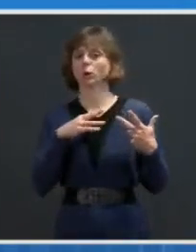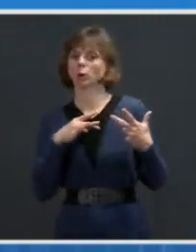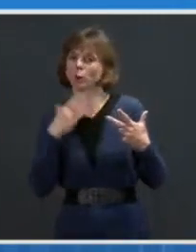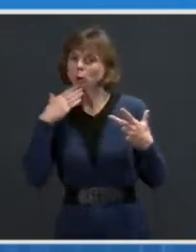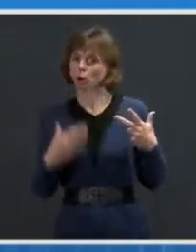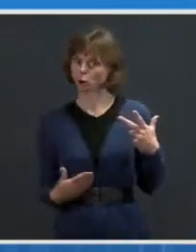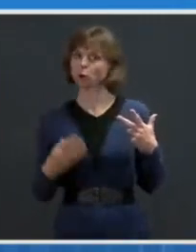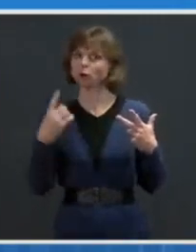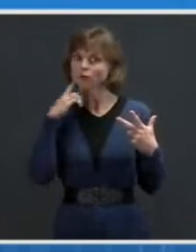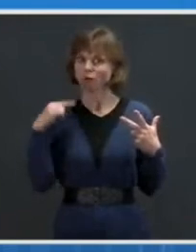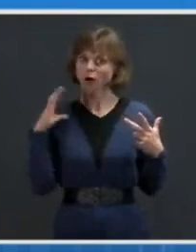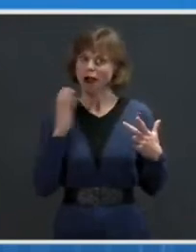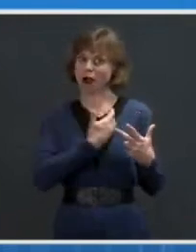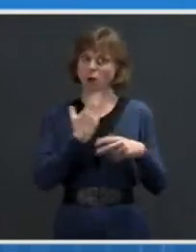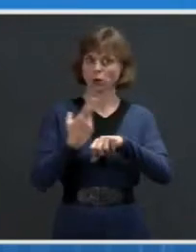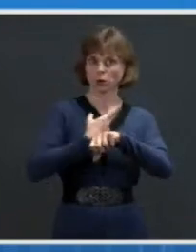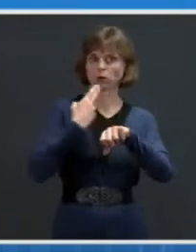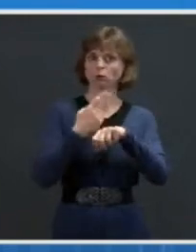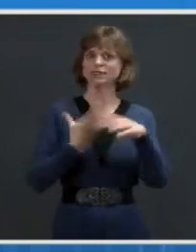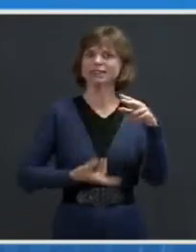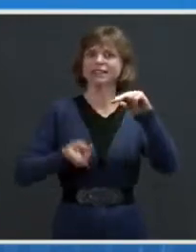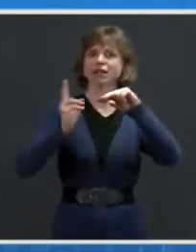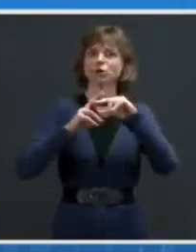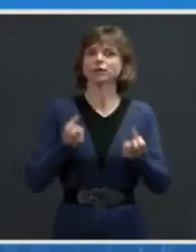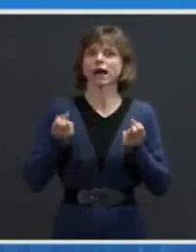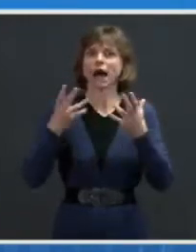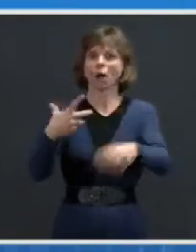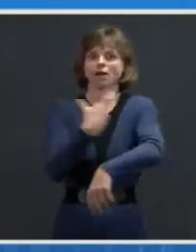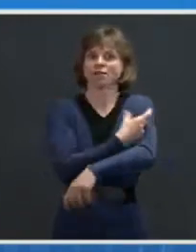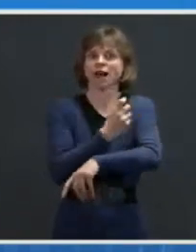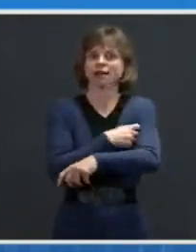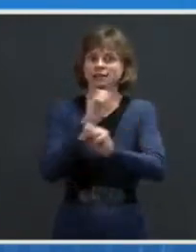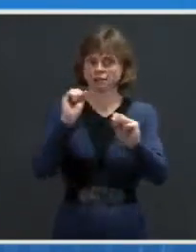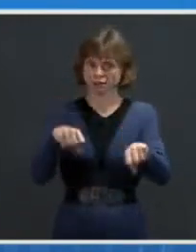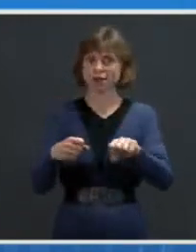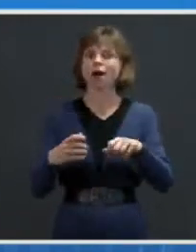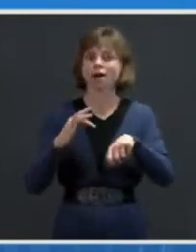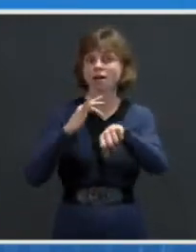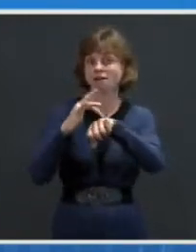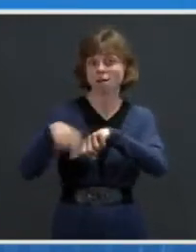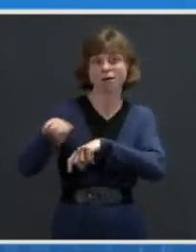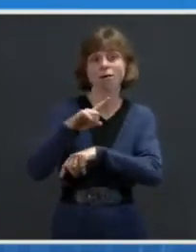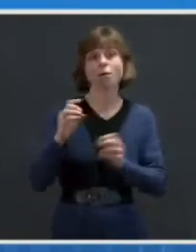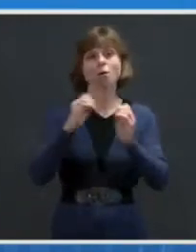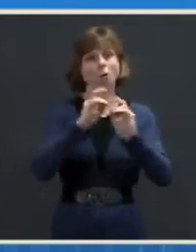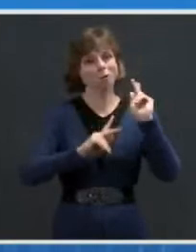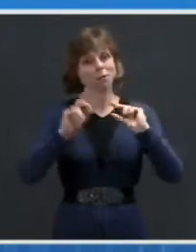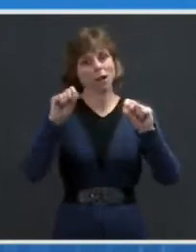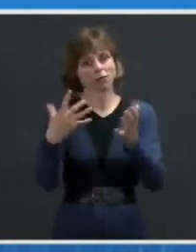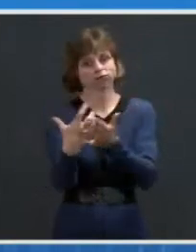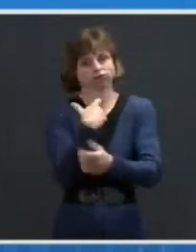THEM. THE JANSSENS VACCINE IS